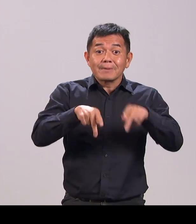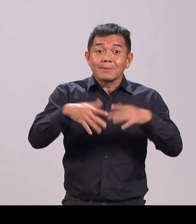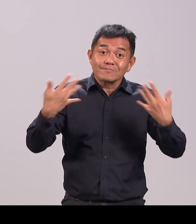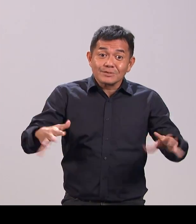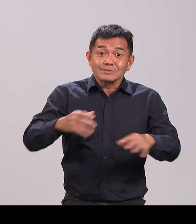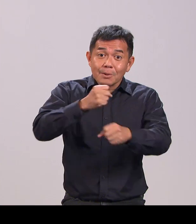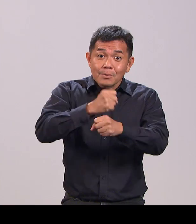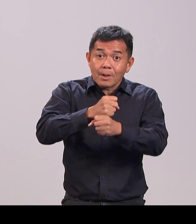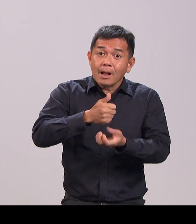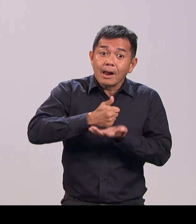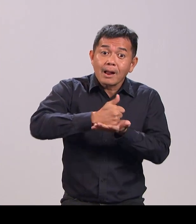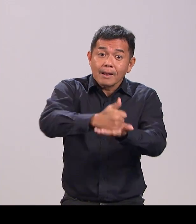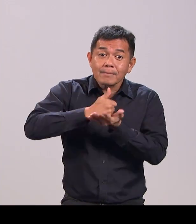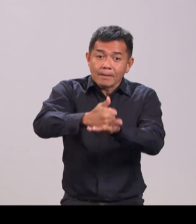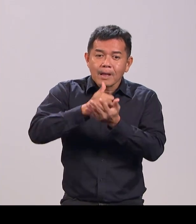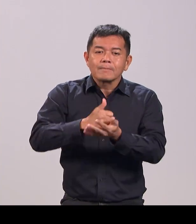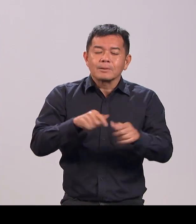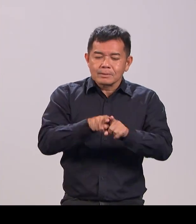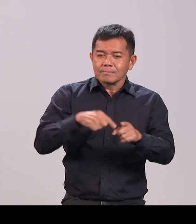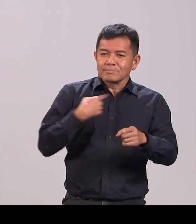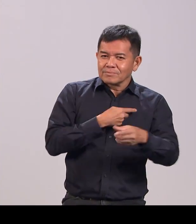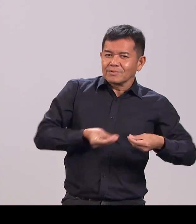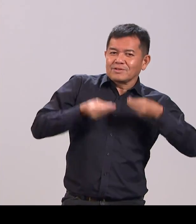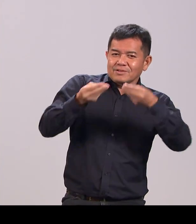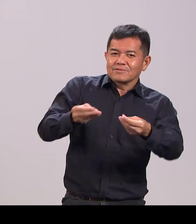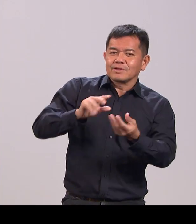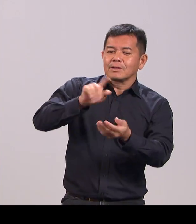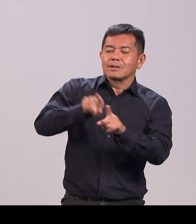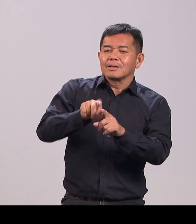we are offering courses to upgrade their skills and to achieve deeper mastery.